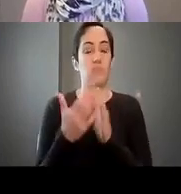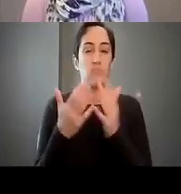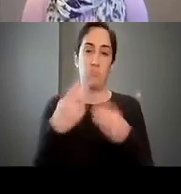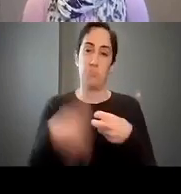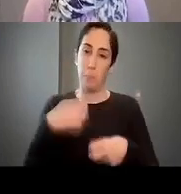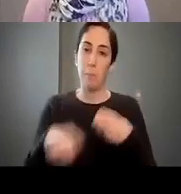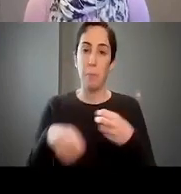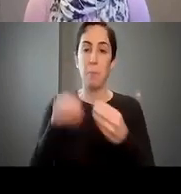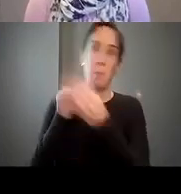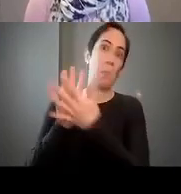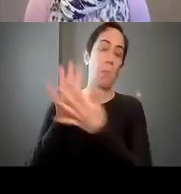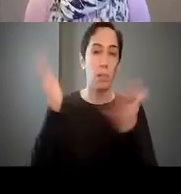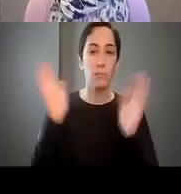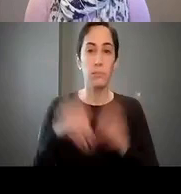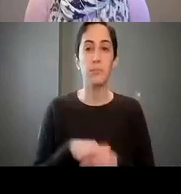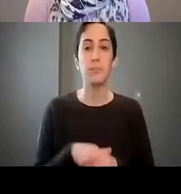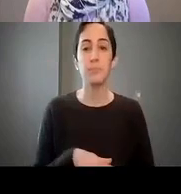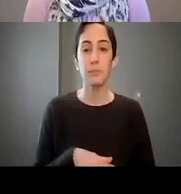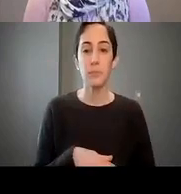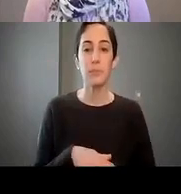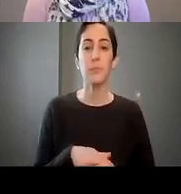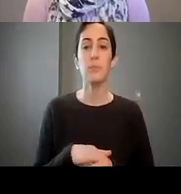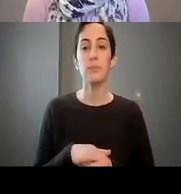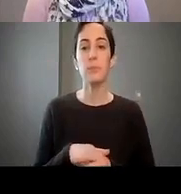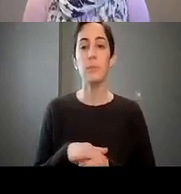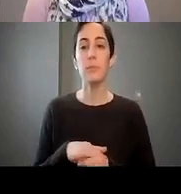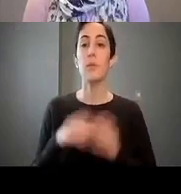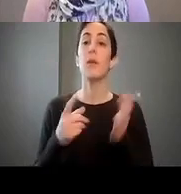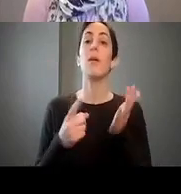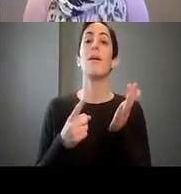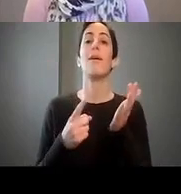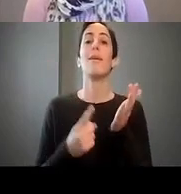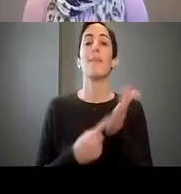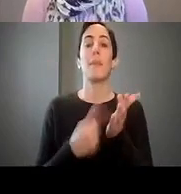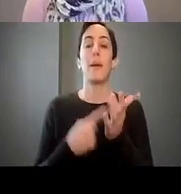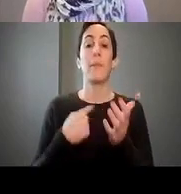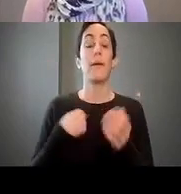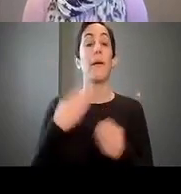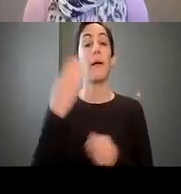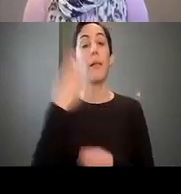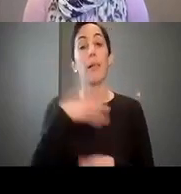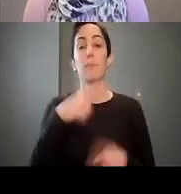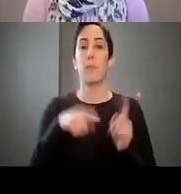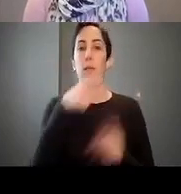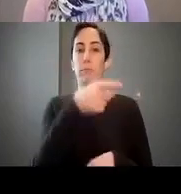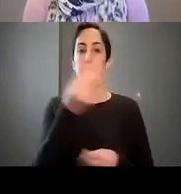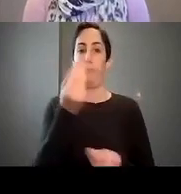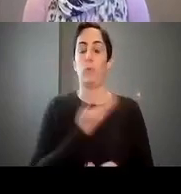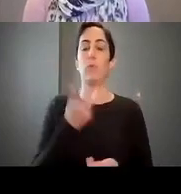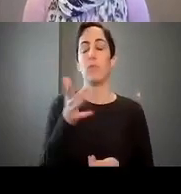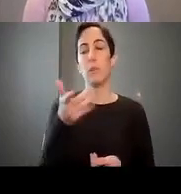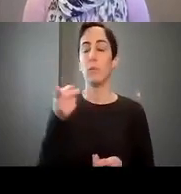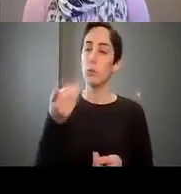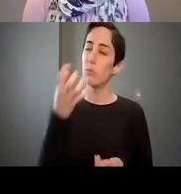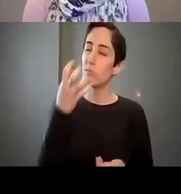sometimes have reflected back by others coming we sort of find ourselves and that we're being irritable, that we're sometimes have reflected back by others doing things that are snide or edgy or that we're being irritable, that we're